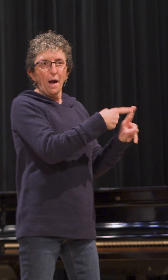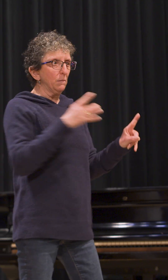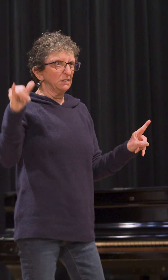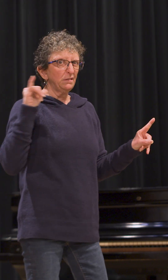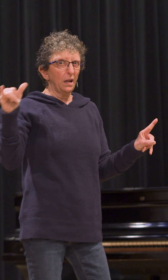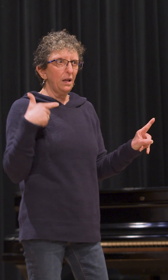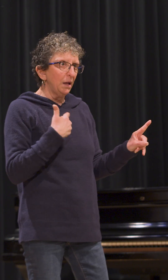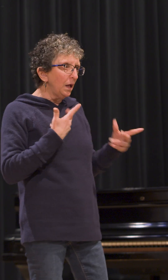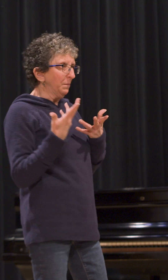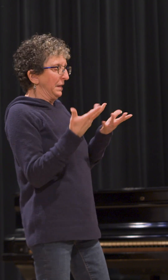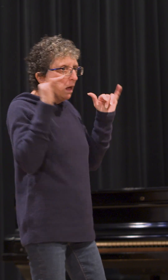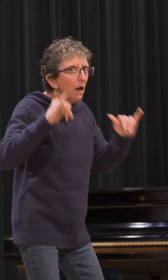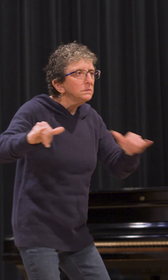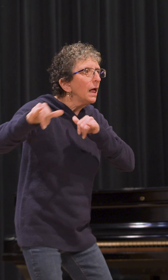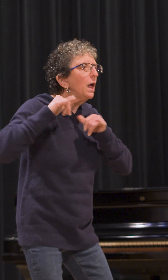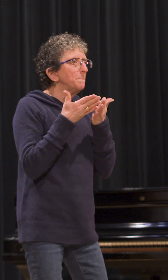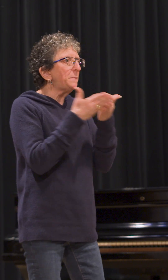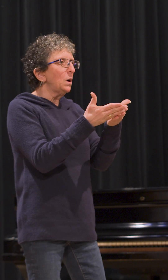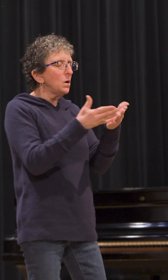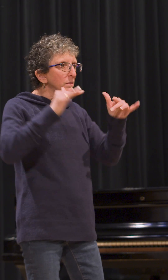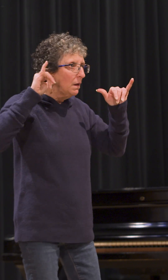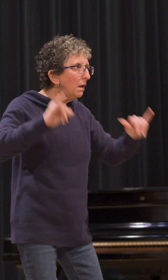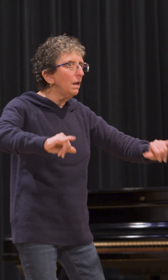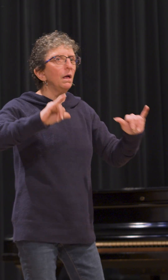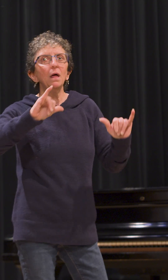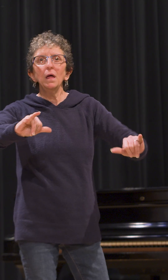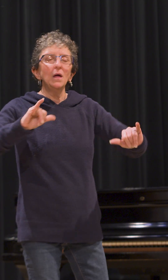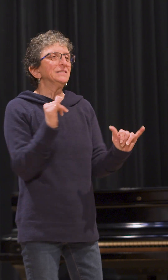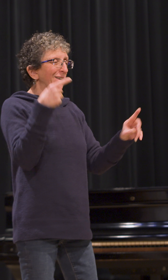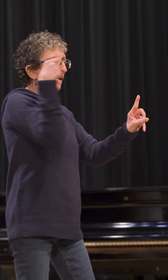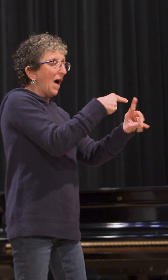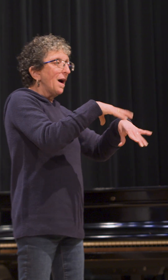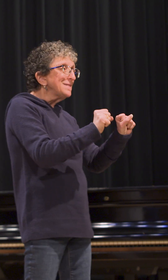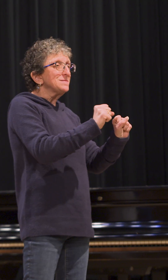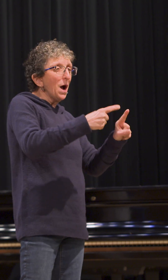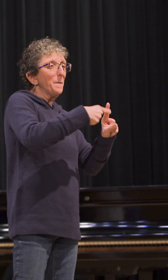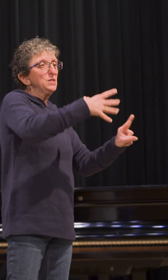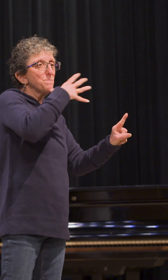my adoptive father because my mother remarried after my sister had left the house.